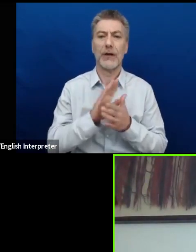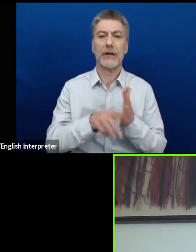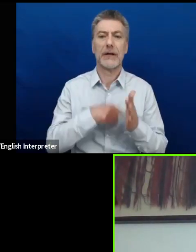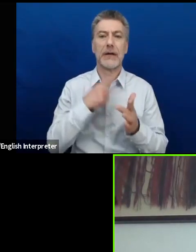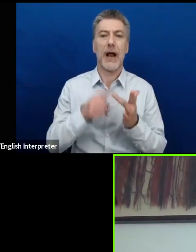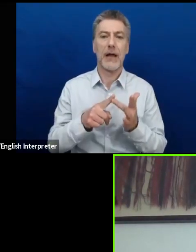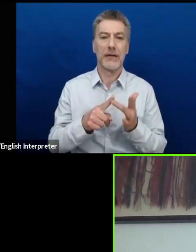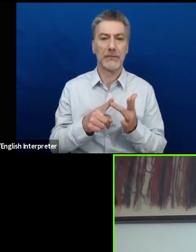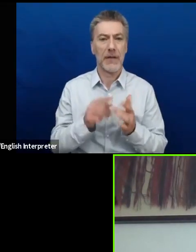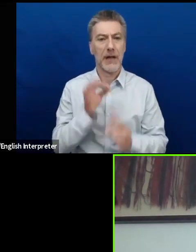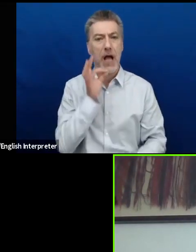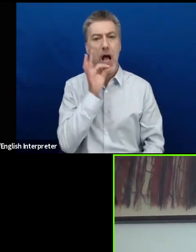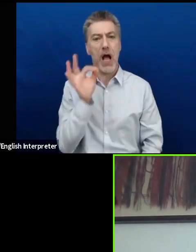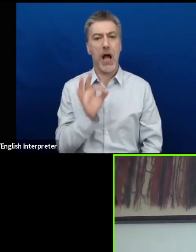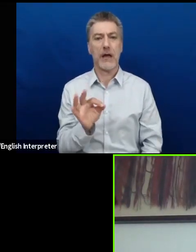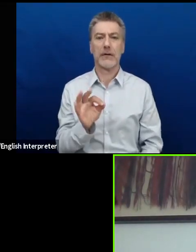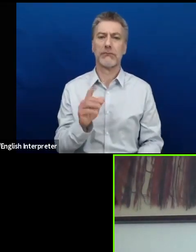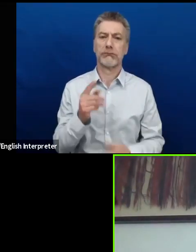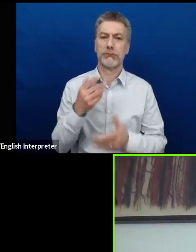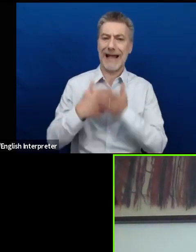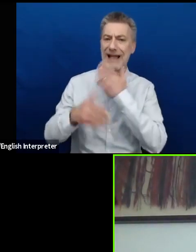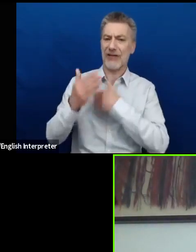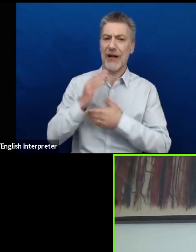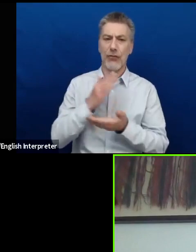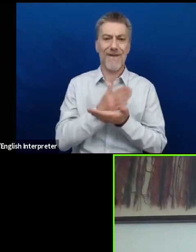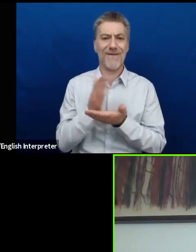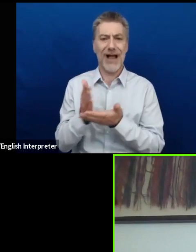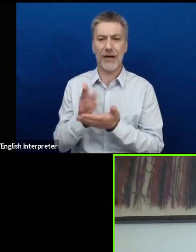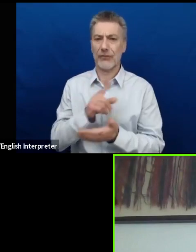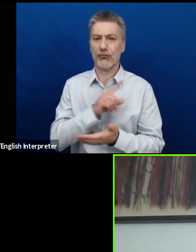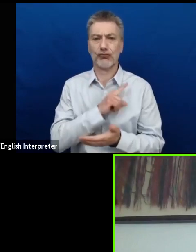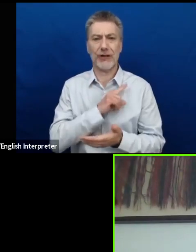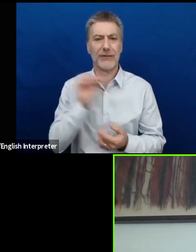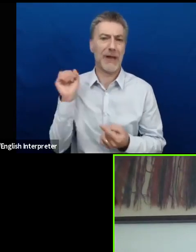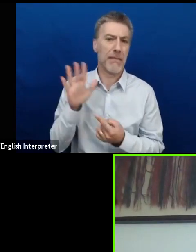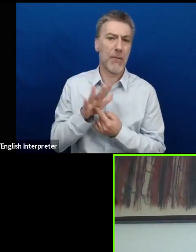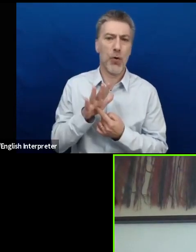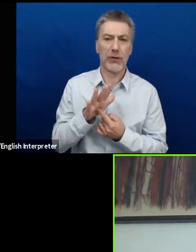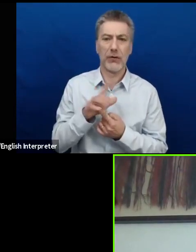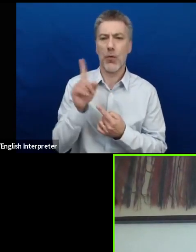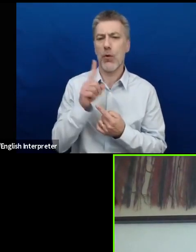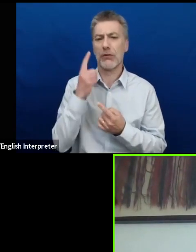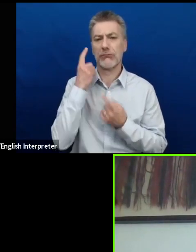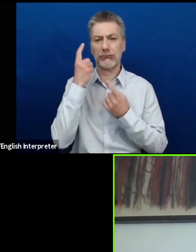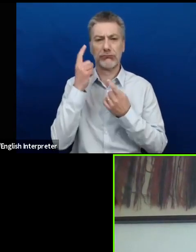name and location and affiliation . First question